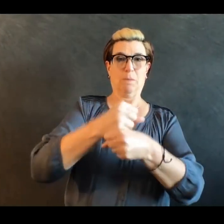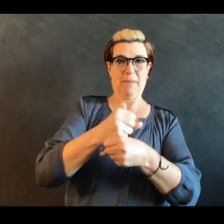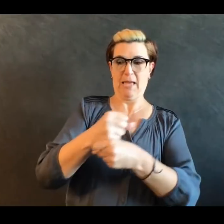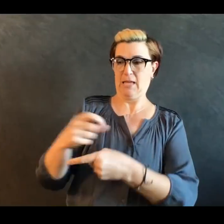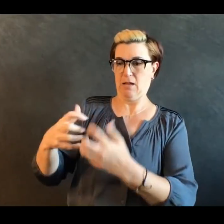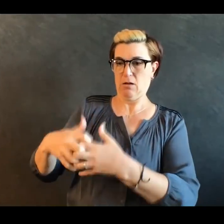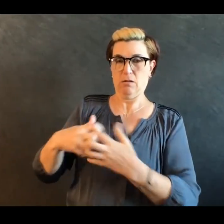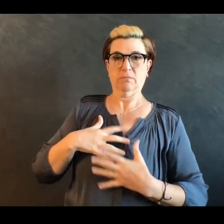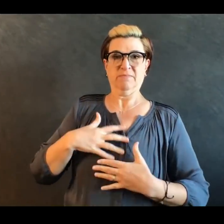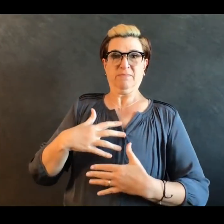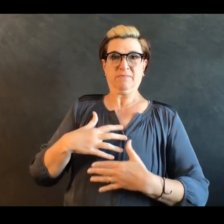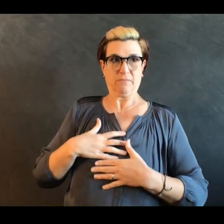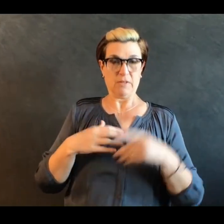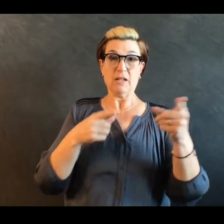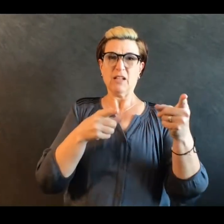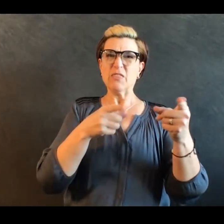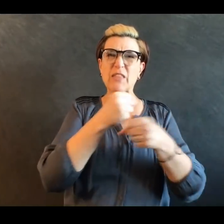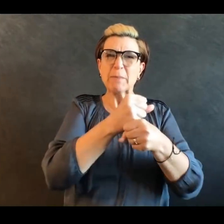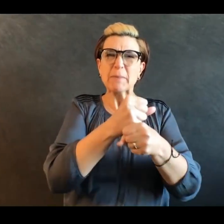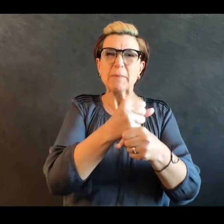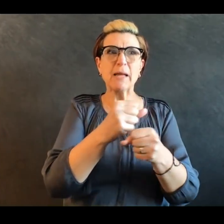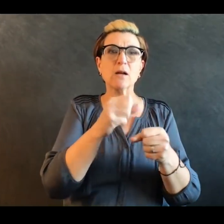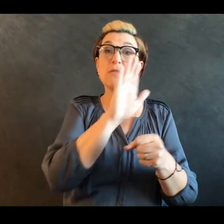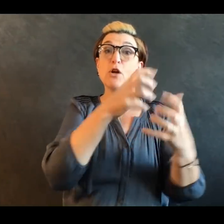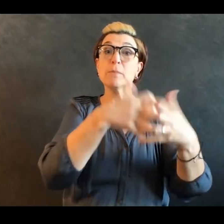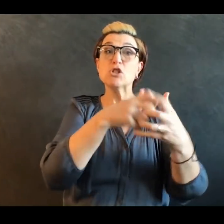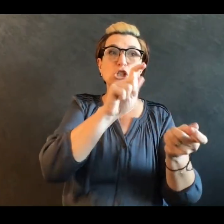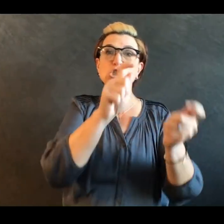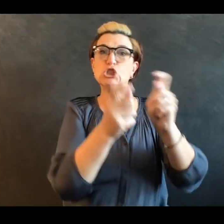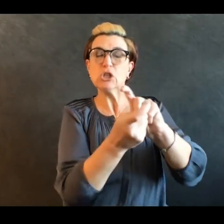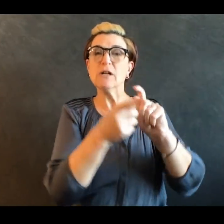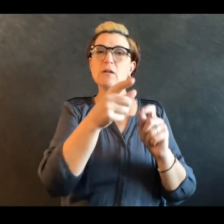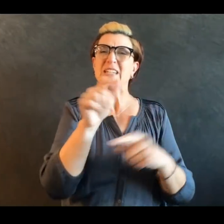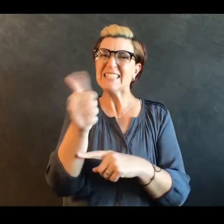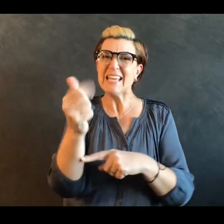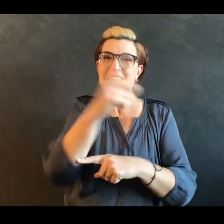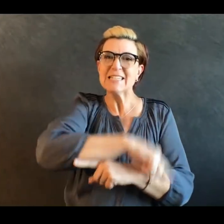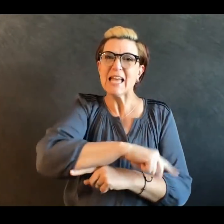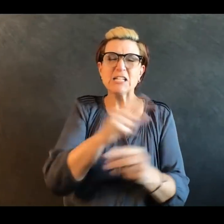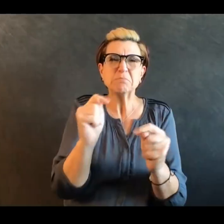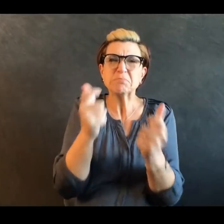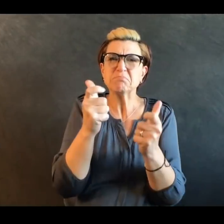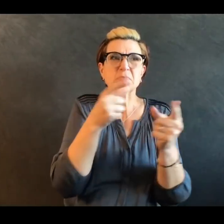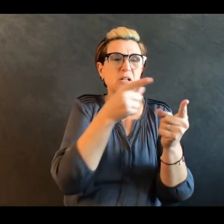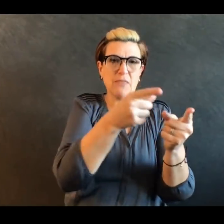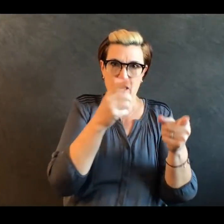testament to the ingenuity of the American worker GM will ship over 600